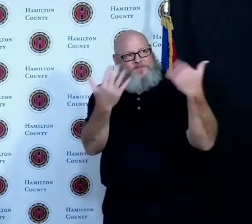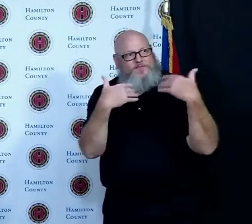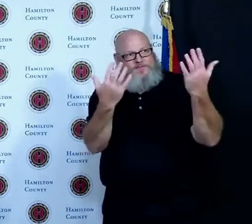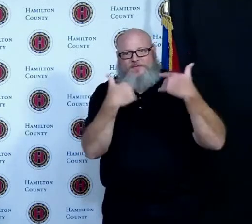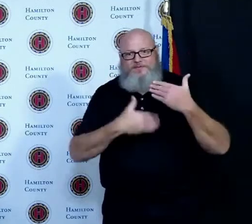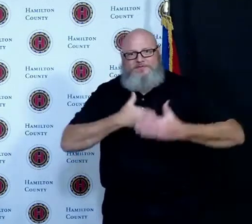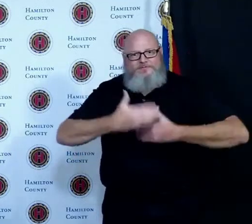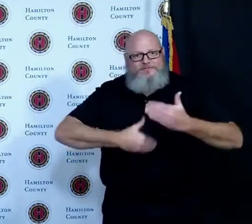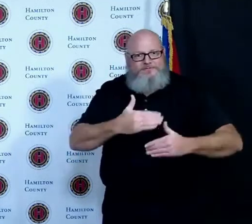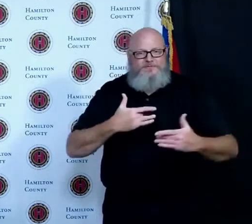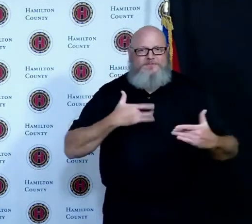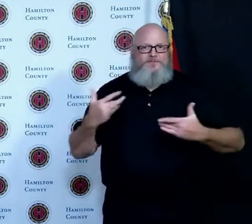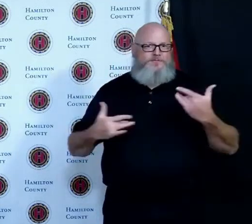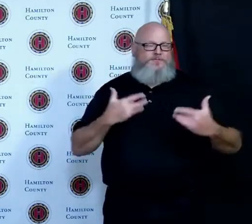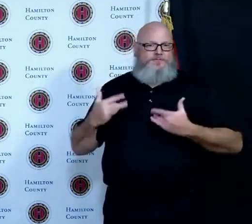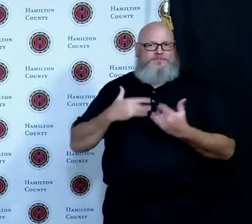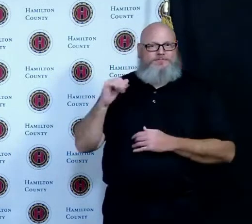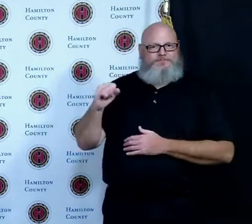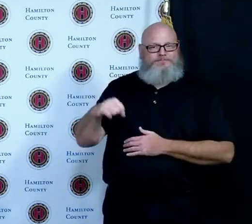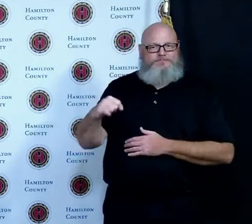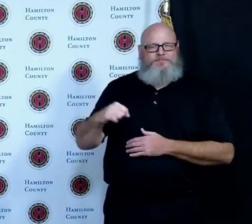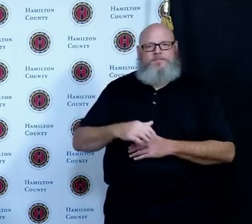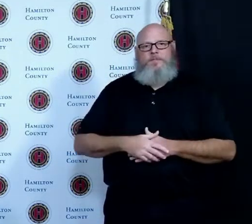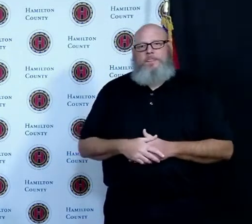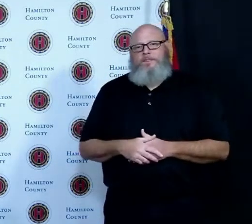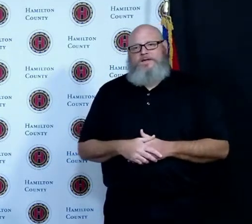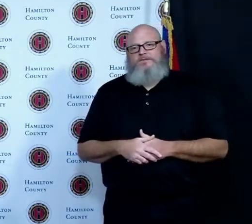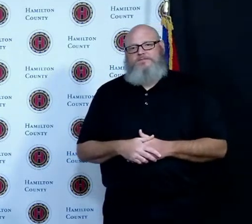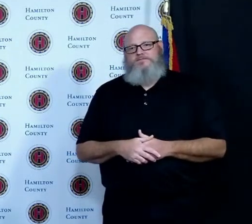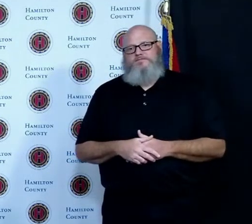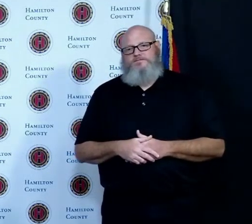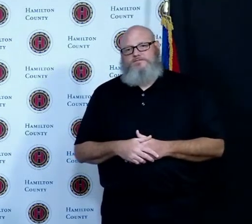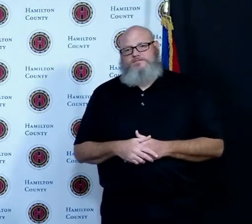measures that we've been talking about which include safe distancing or social distancing